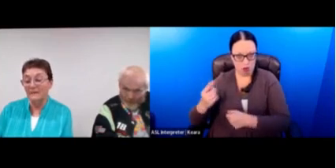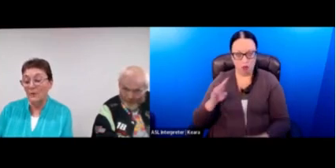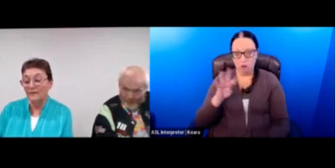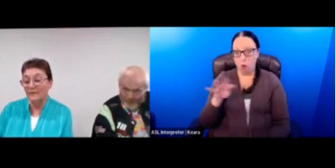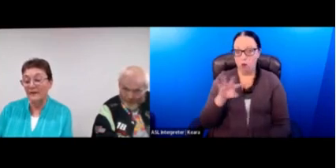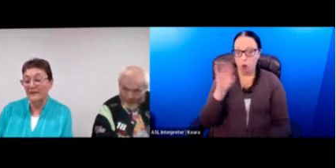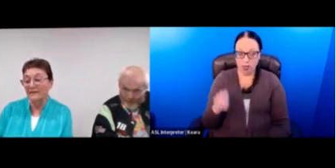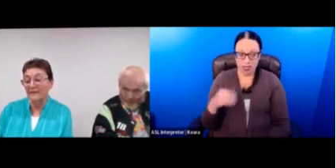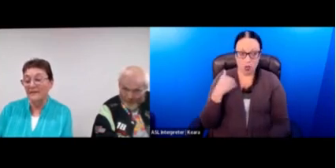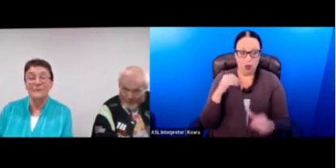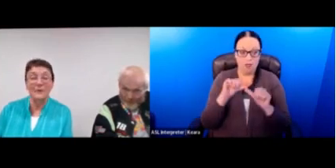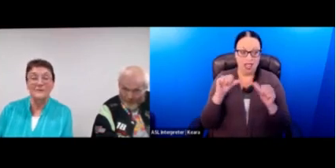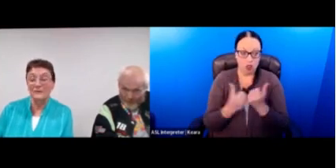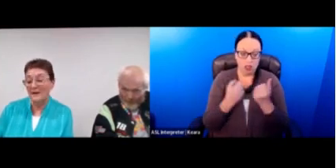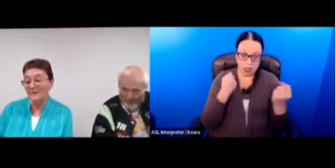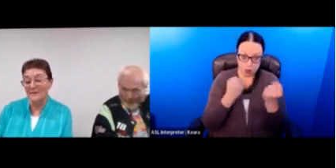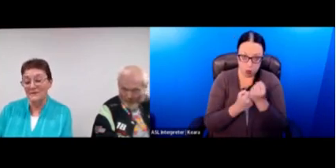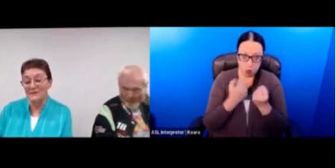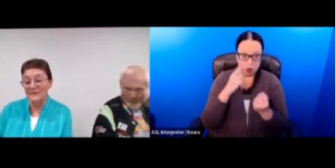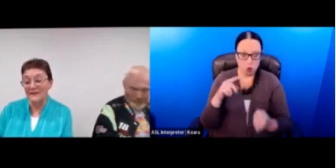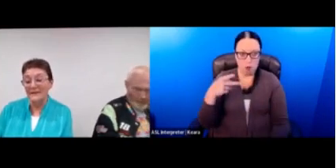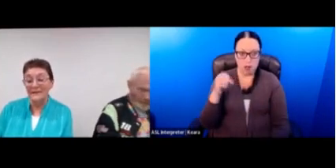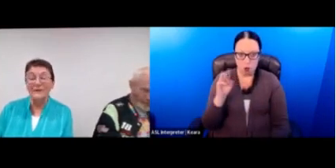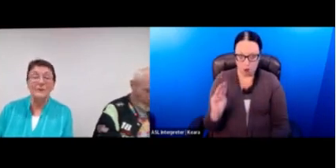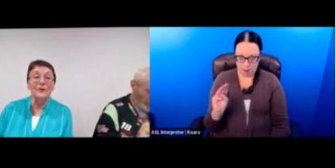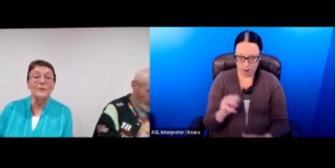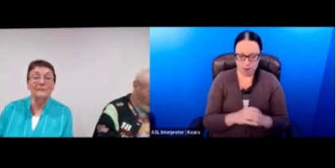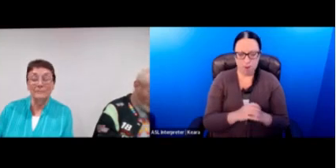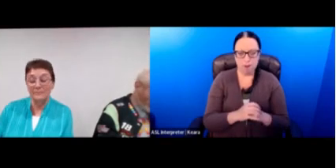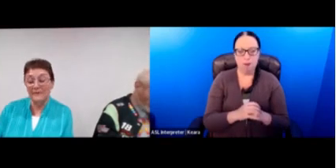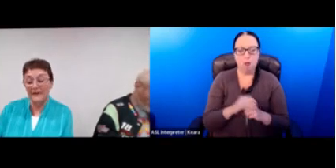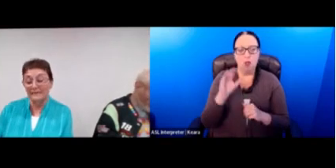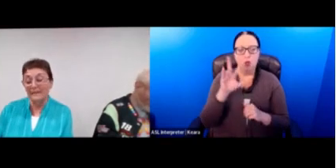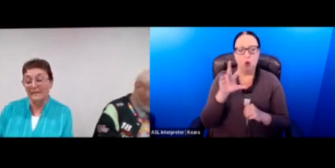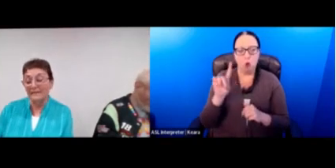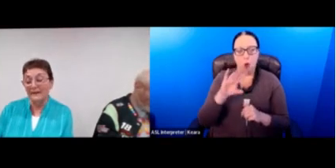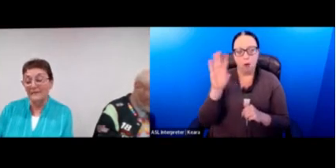supports in place for personal outcome measures. They're 31% less less likely to have a